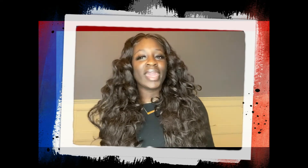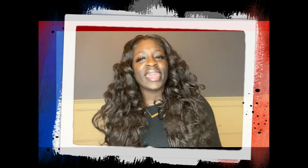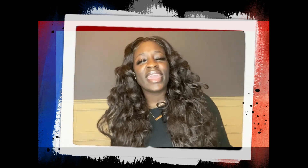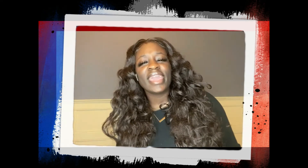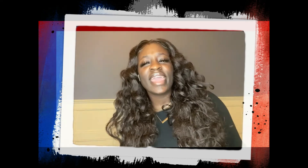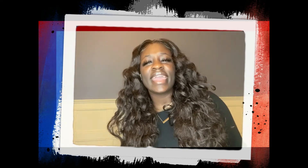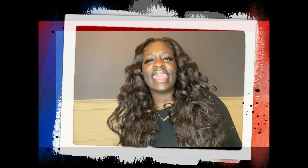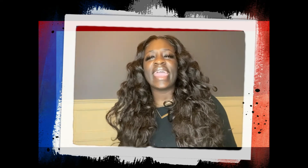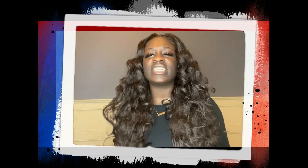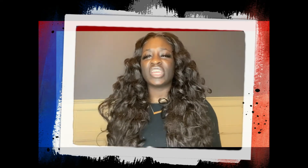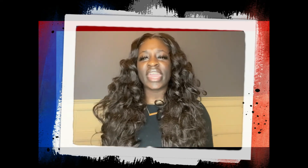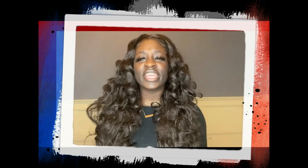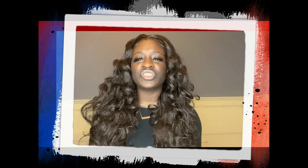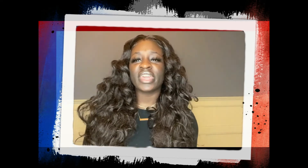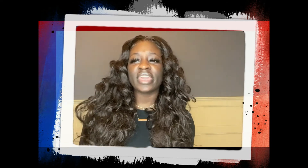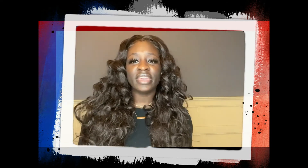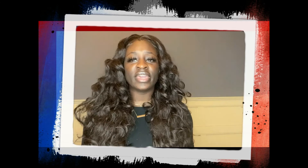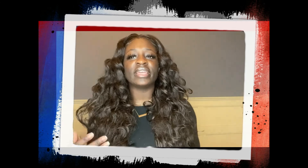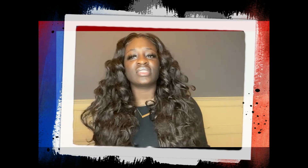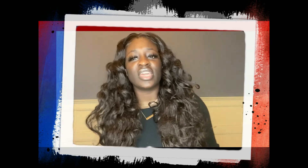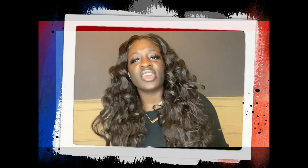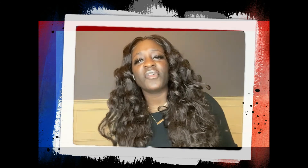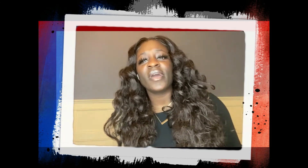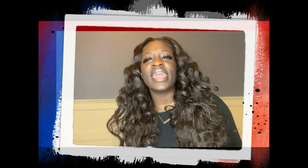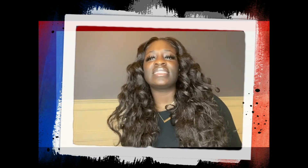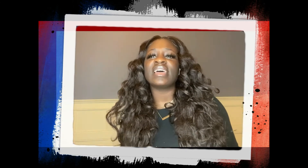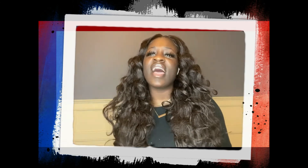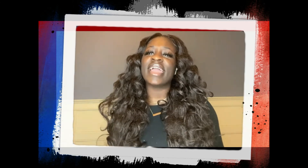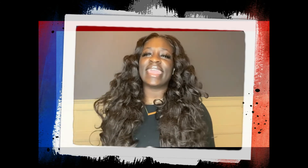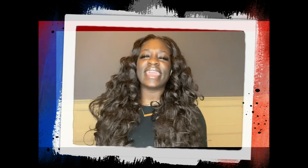We can change things if we start giving